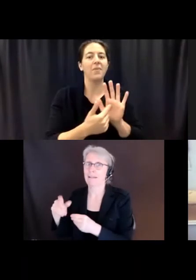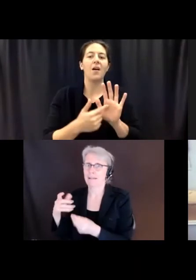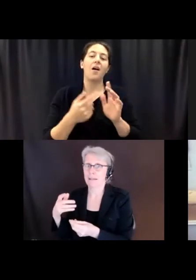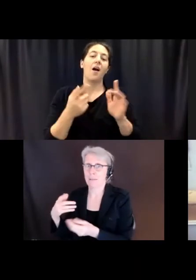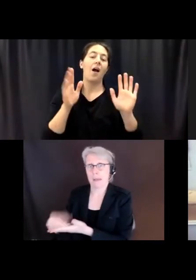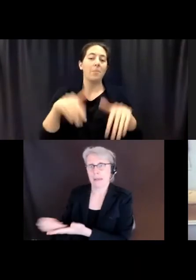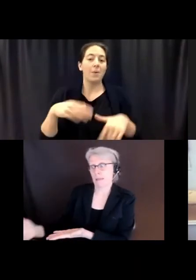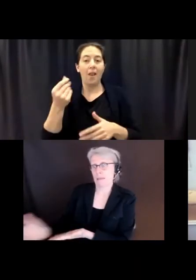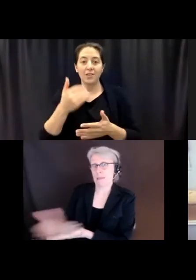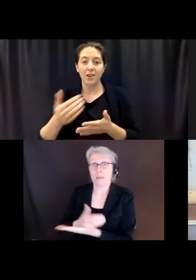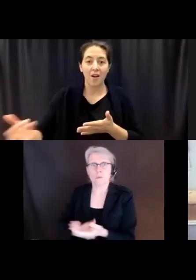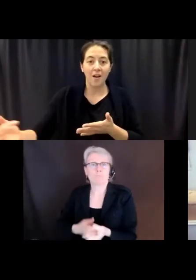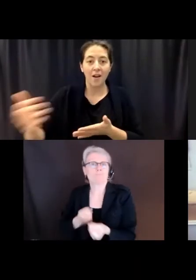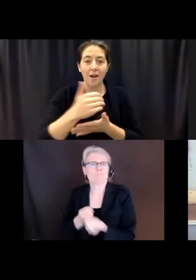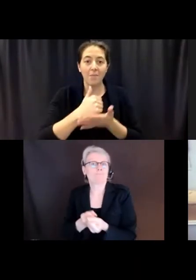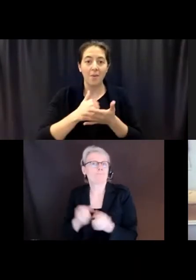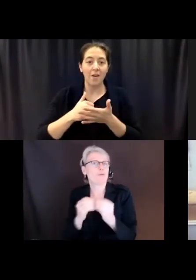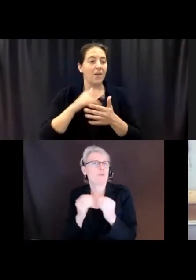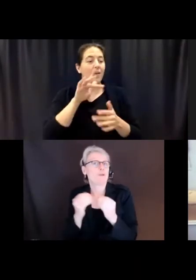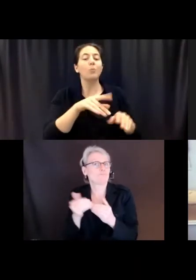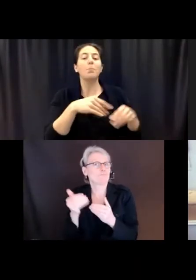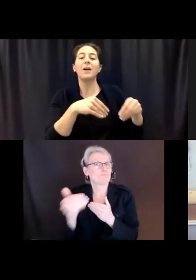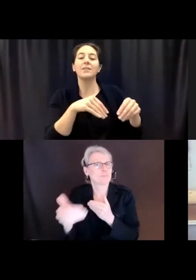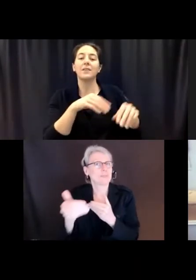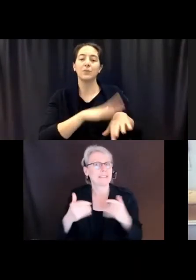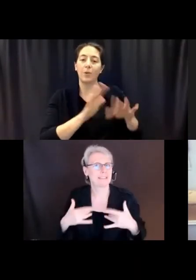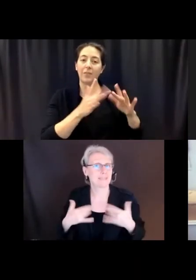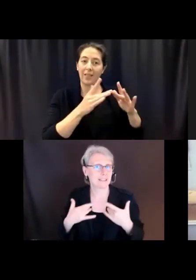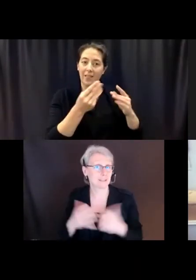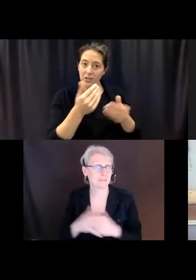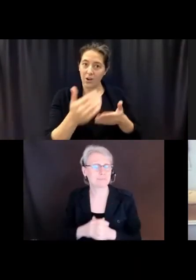TYPES OF EVENTS. THE OTHER PROJECT I'M WORKING ON WHICH I'M EXCITING IN A COUPLE MINUTES